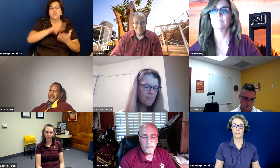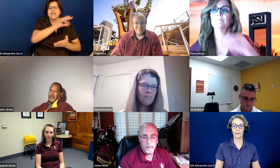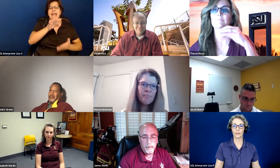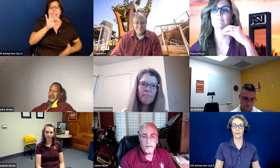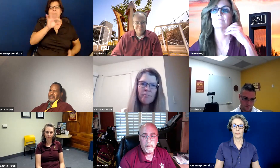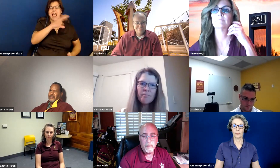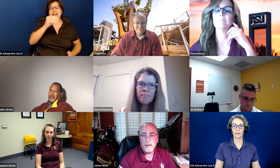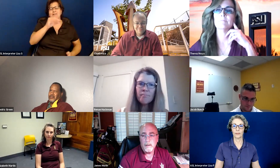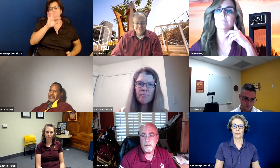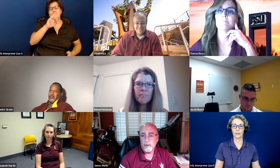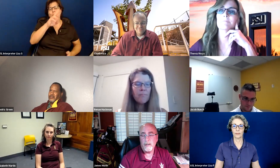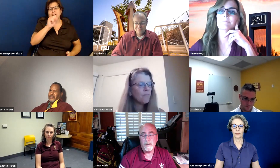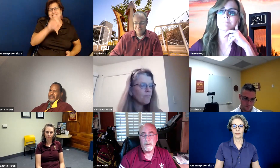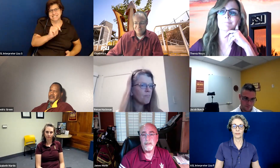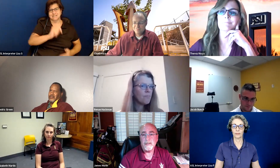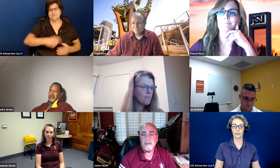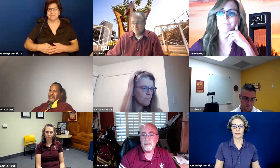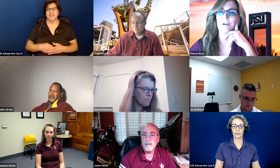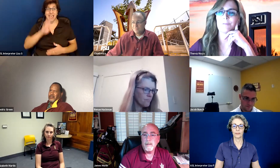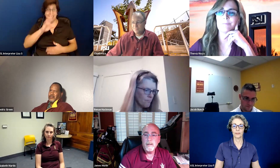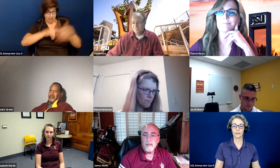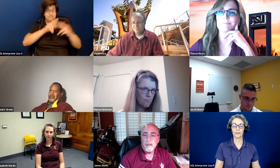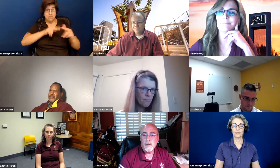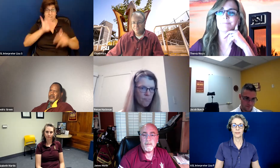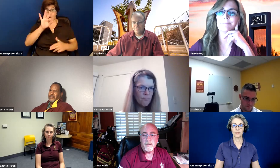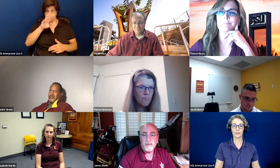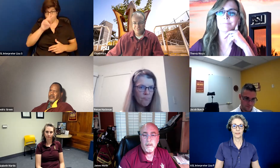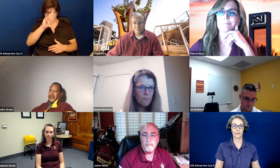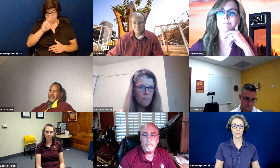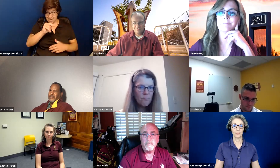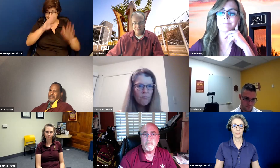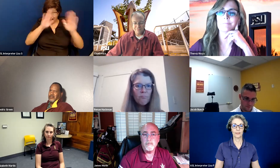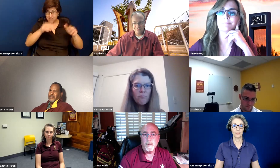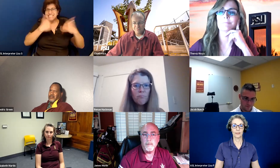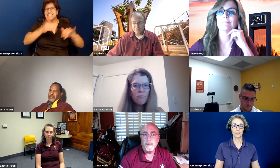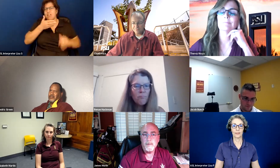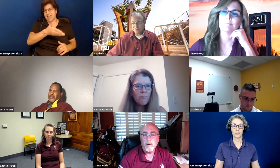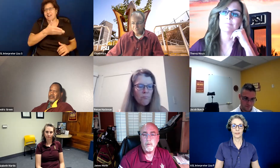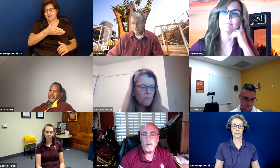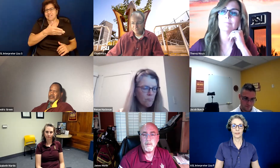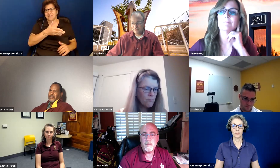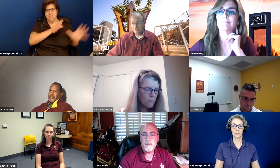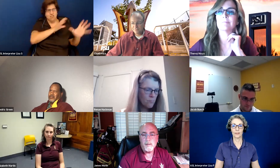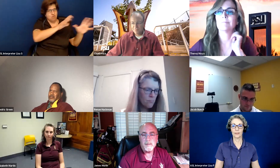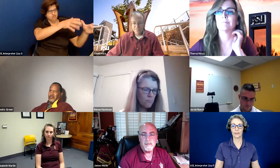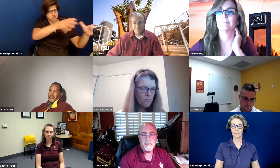However, the building, the Franklin house still exists. It's in a group of historic homes at six,